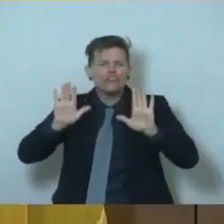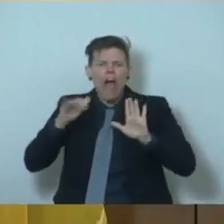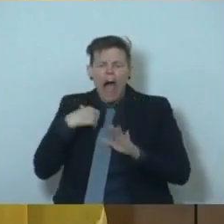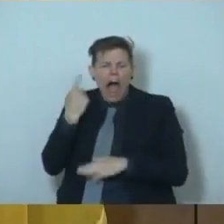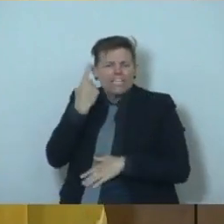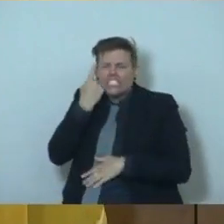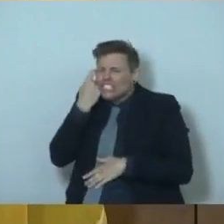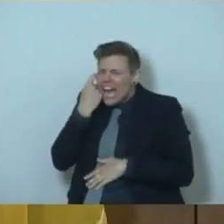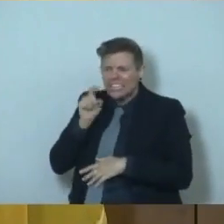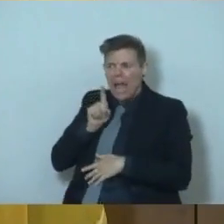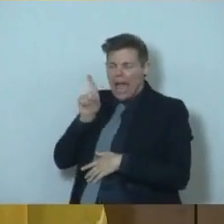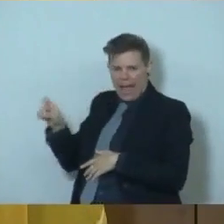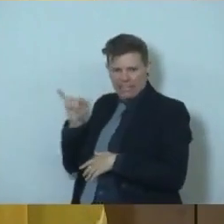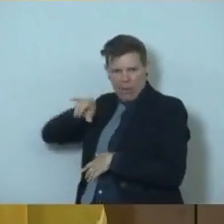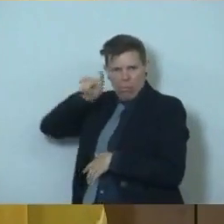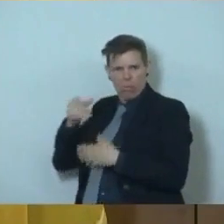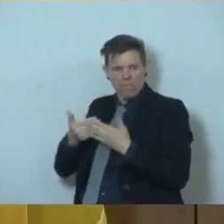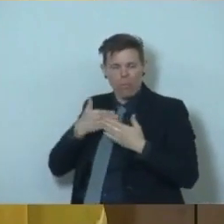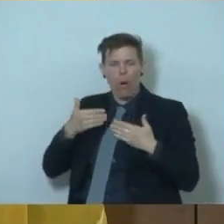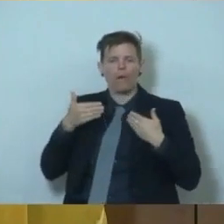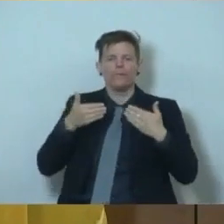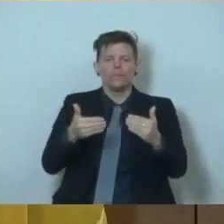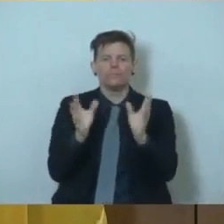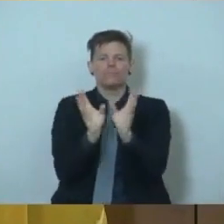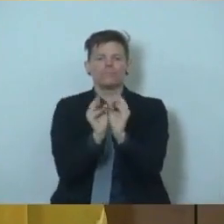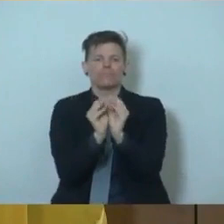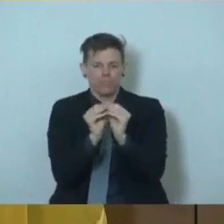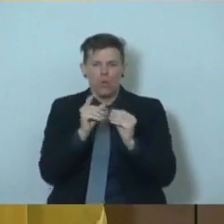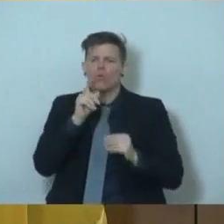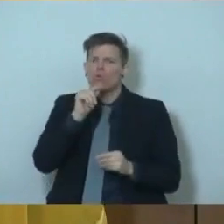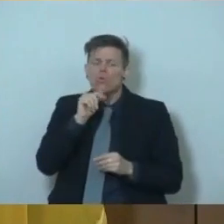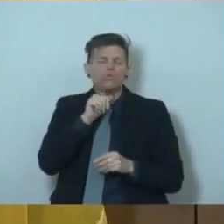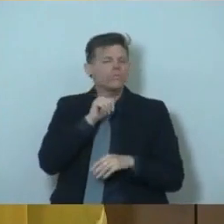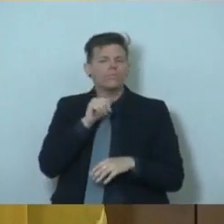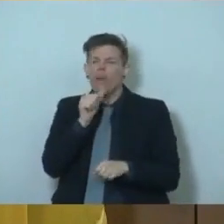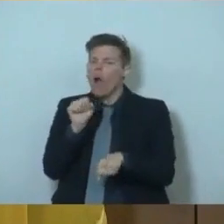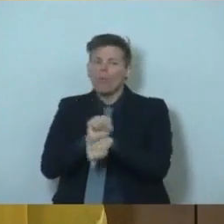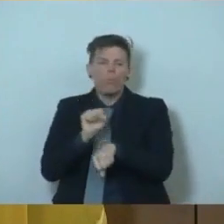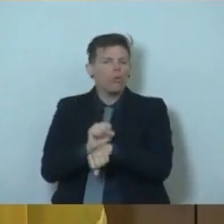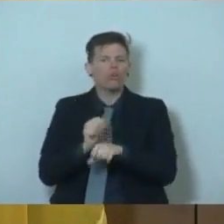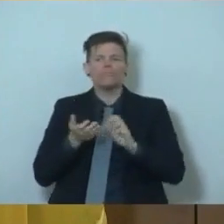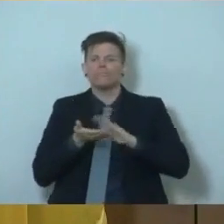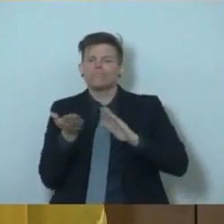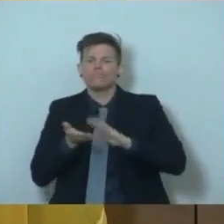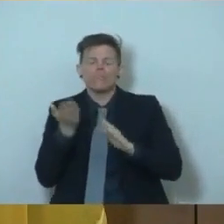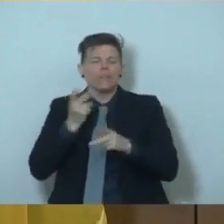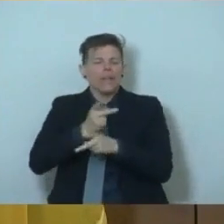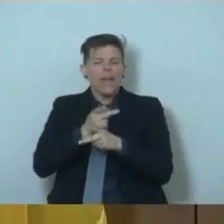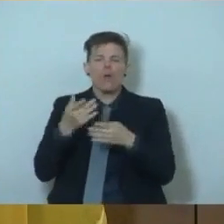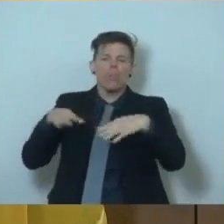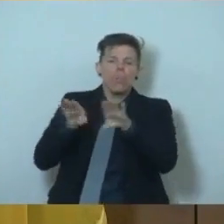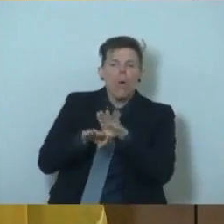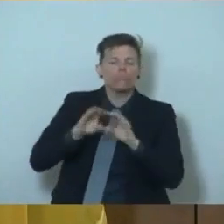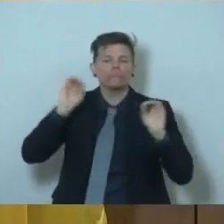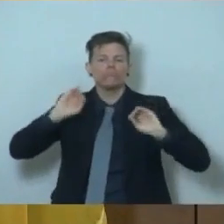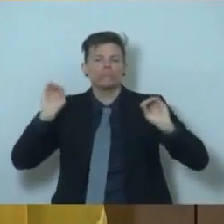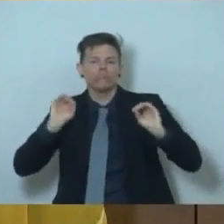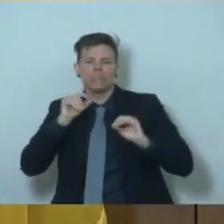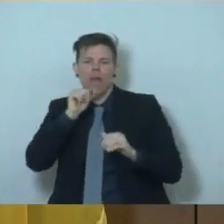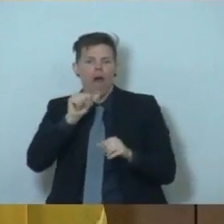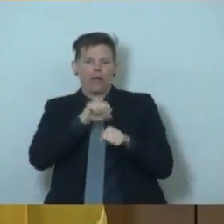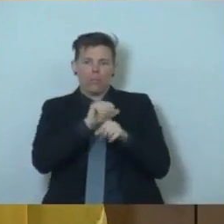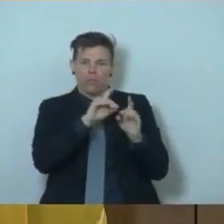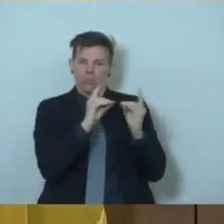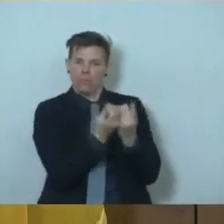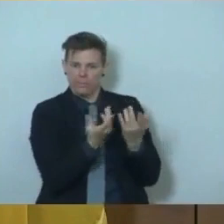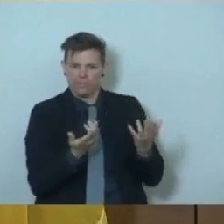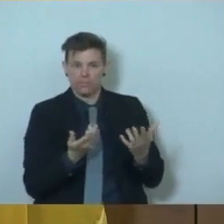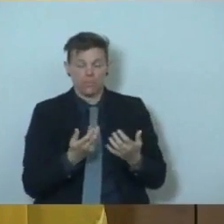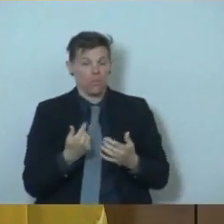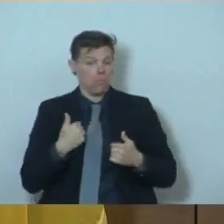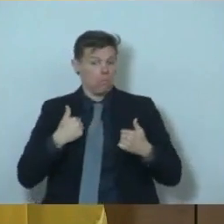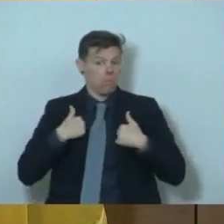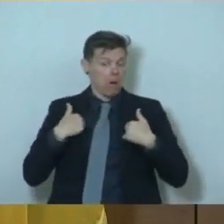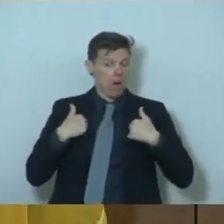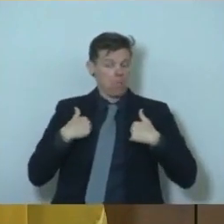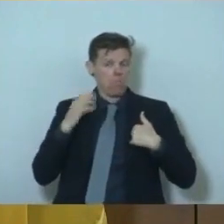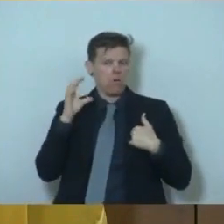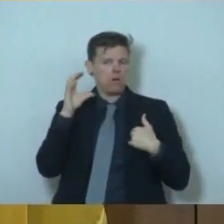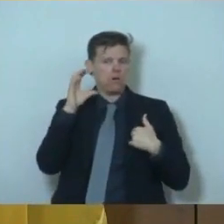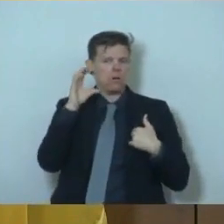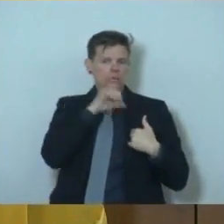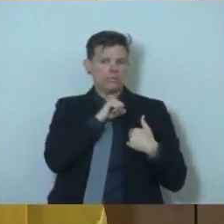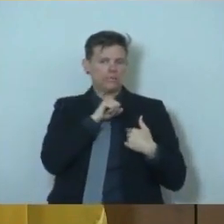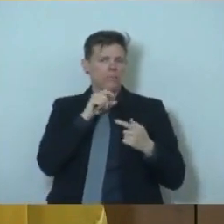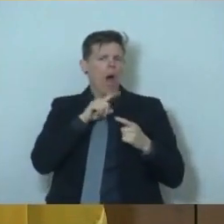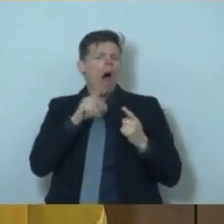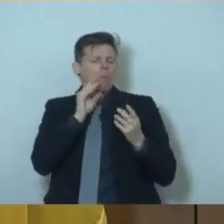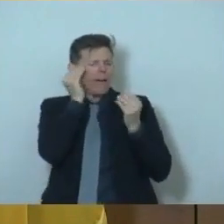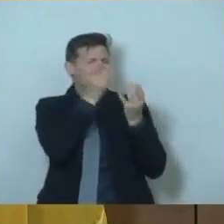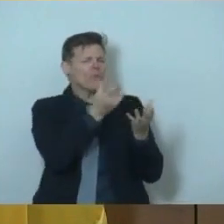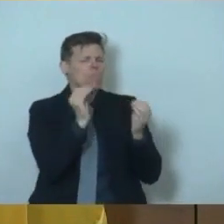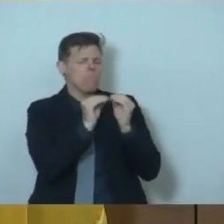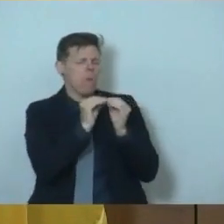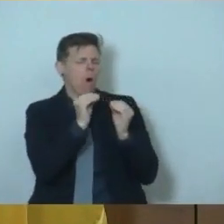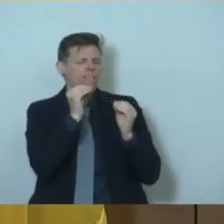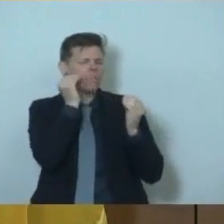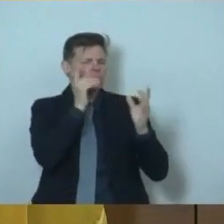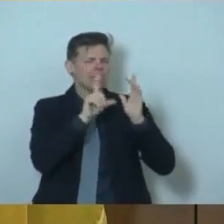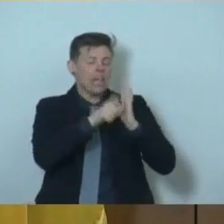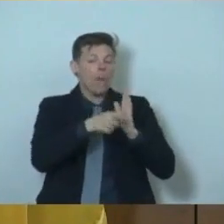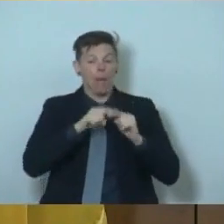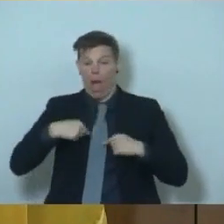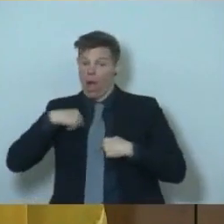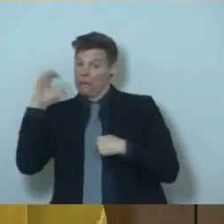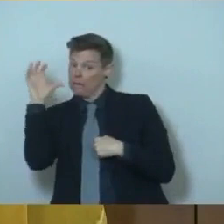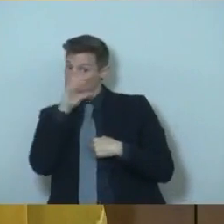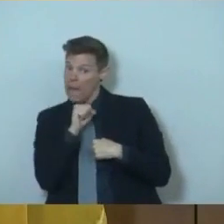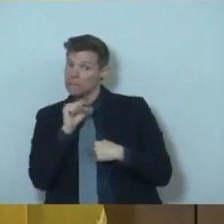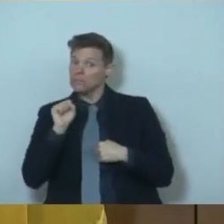I ASKED THAT VERY SAME QUESTION RAGE BEFORE THE PRESS CONFERENCE OF THE FOLKS WHO DON'T RUN CHILD CARE SERVICE OR LEAD ANY OF THOSE DEPARTMENT DEPTHS BECAUSE I AM GOING TO GUESS AND GET YOU